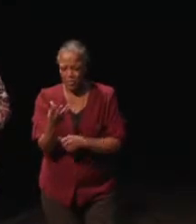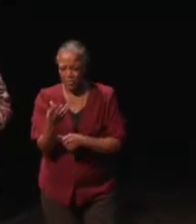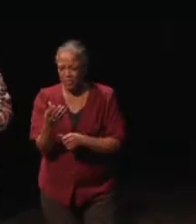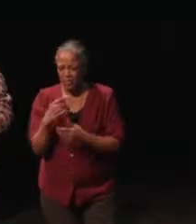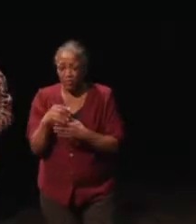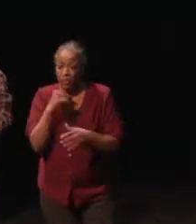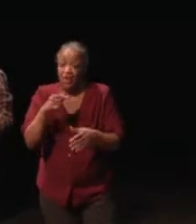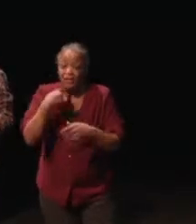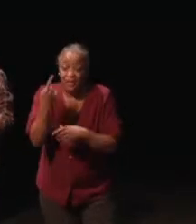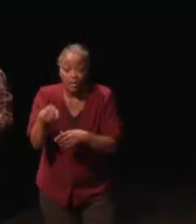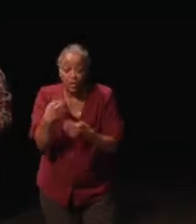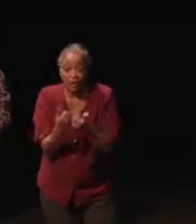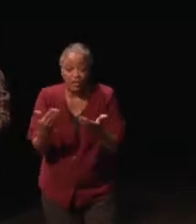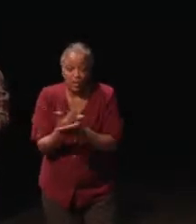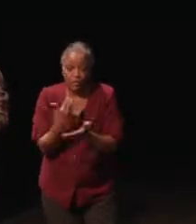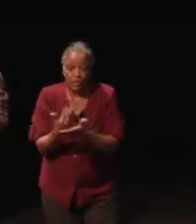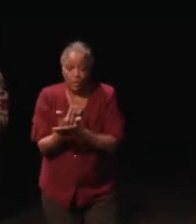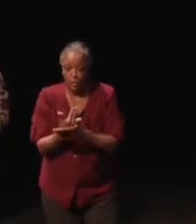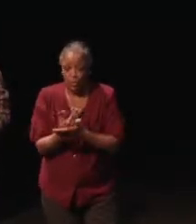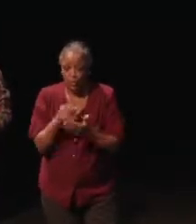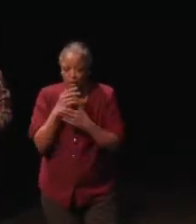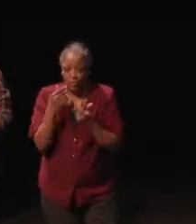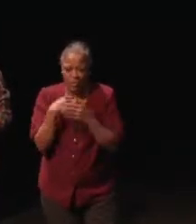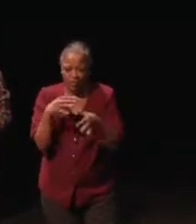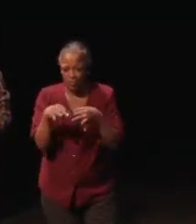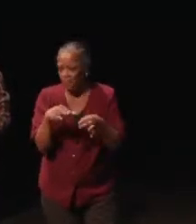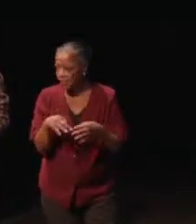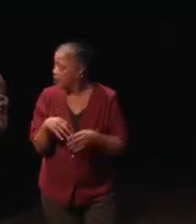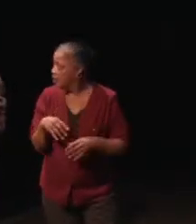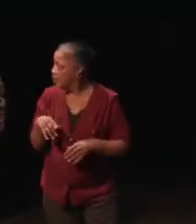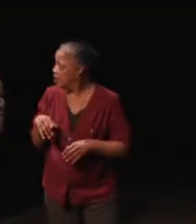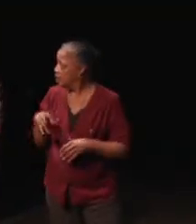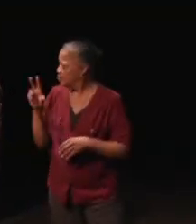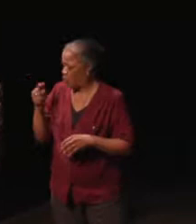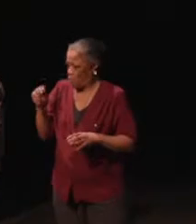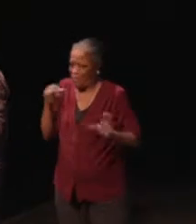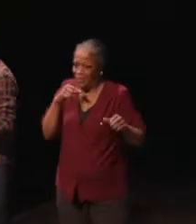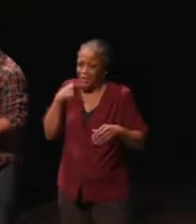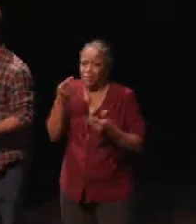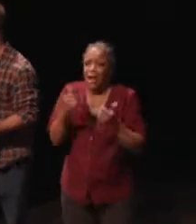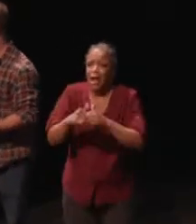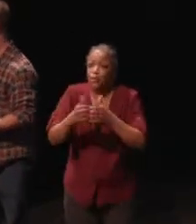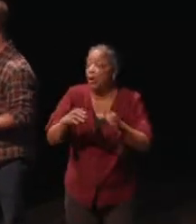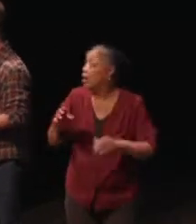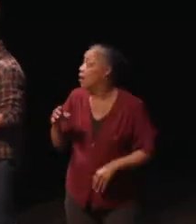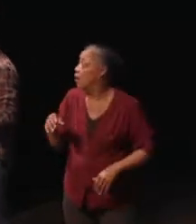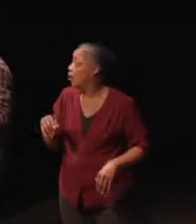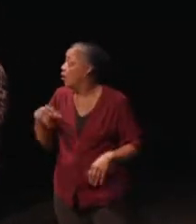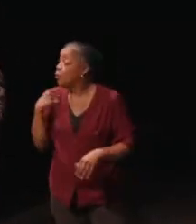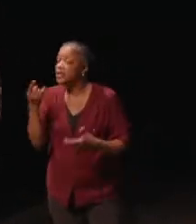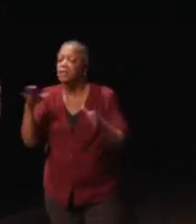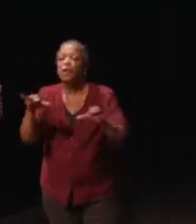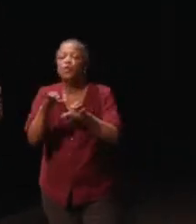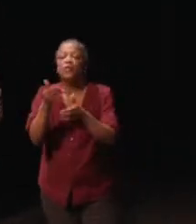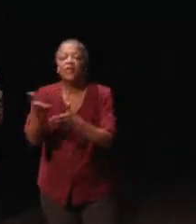certainly, not telling you anything new, not trying to tell you- >> Only a few other things. We're totally, totally relentless, so. Are there some new things? Yeah, there is.